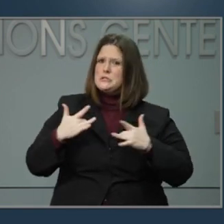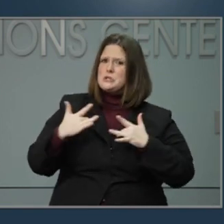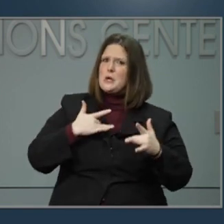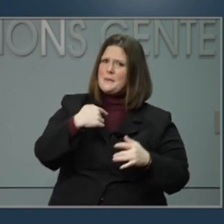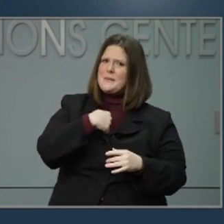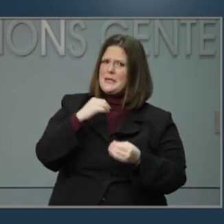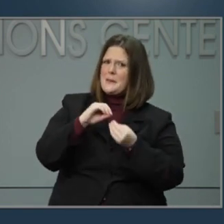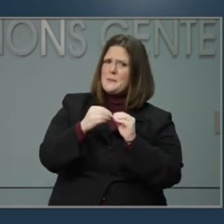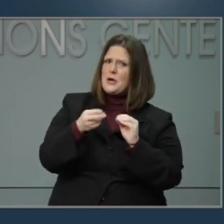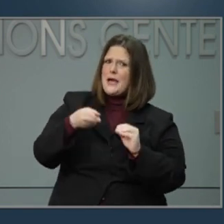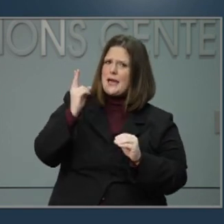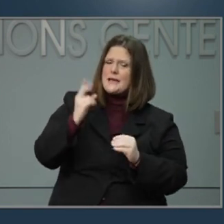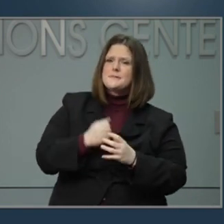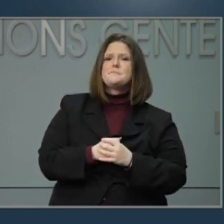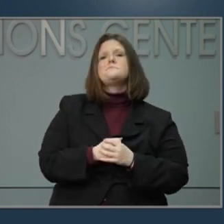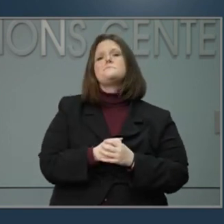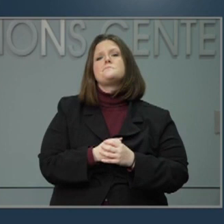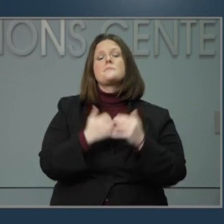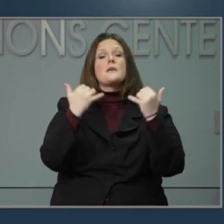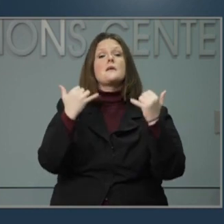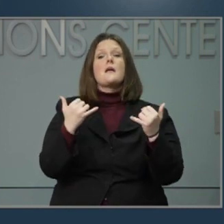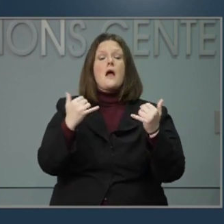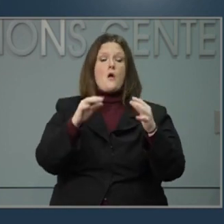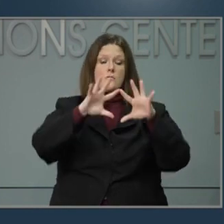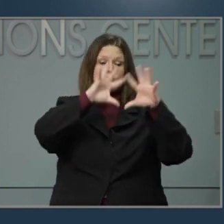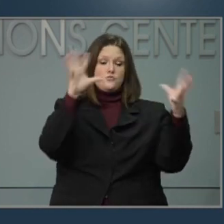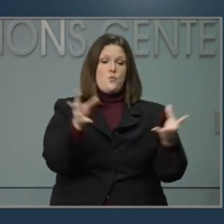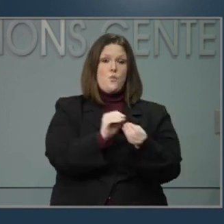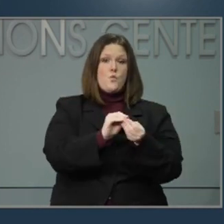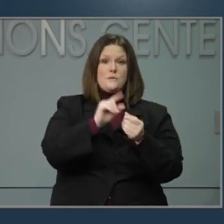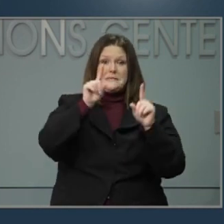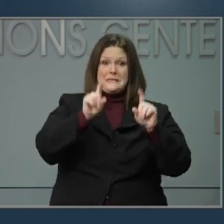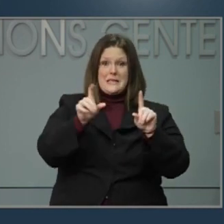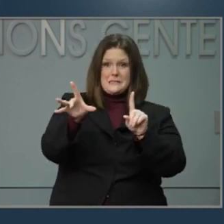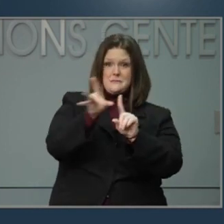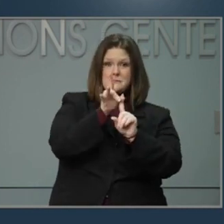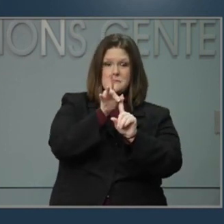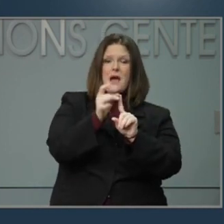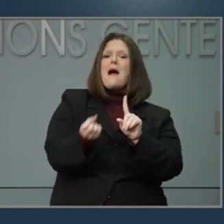AS WE HEAD INTO THE HOLIDAYS. NEXT, WE WILL LOOK AT THE PERCENT OF TESTS THAT ARE